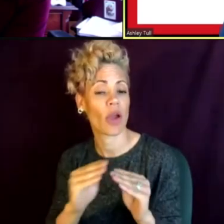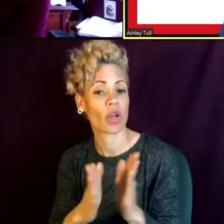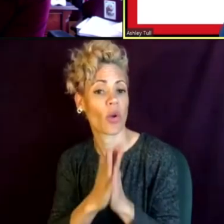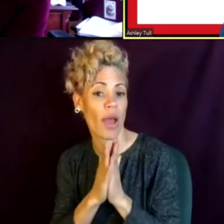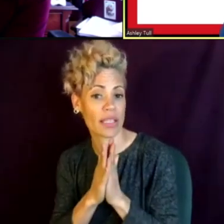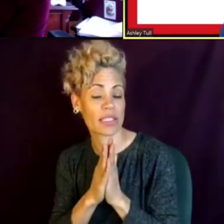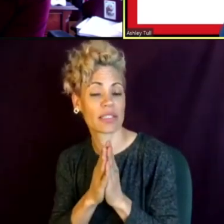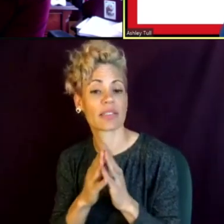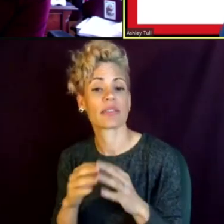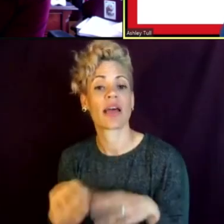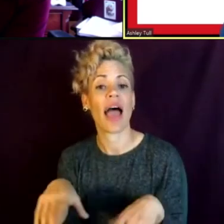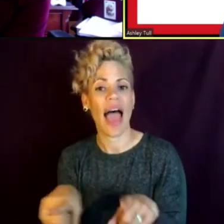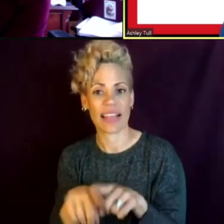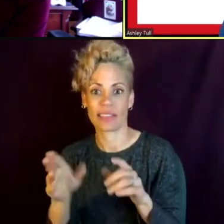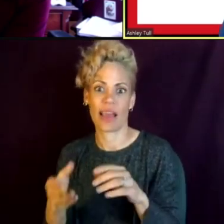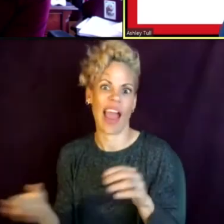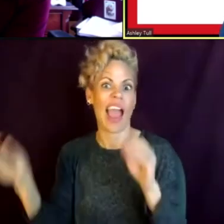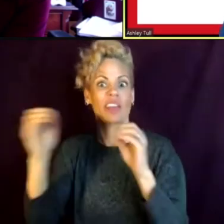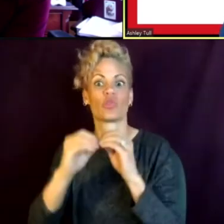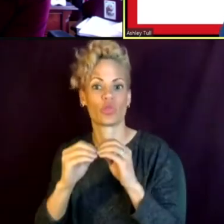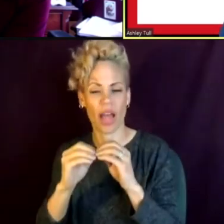when it's simply a repair for compliance?